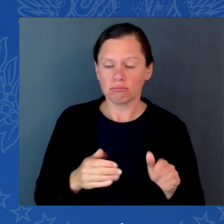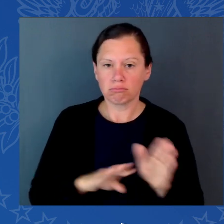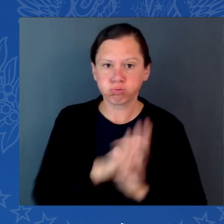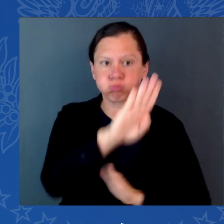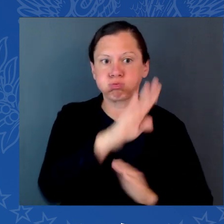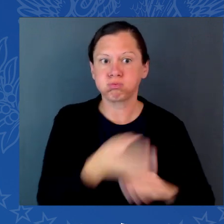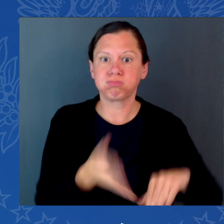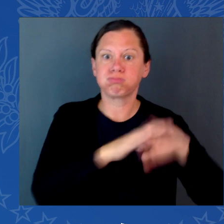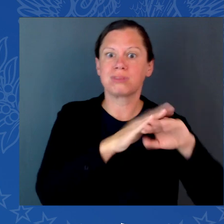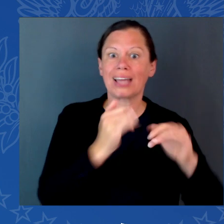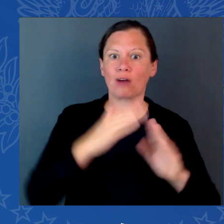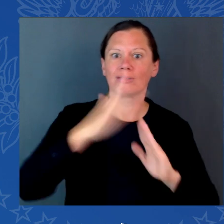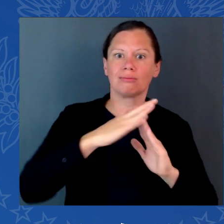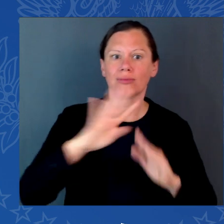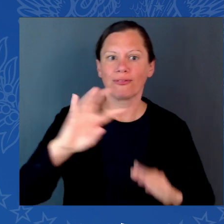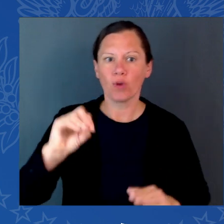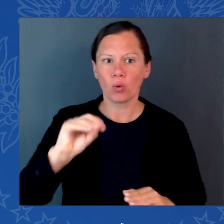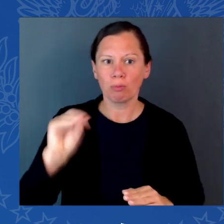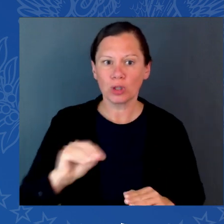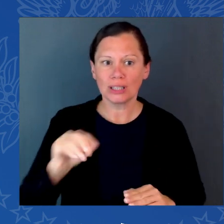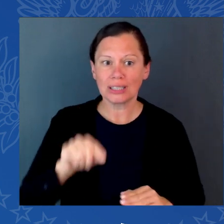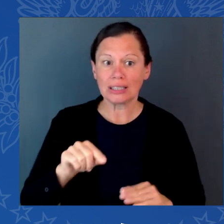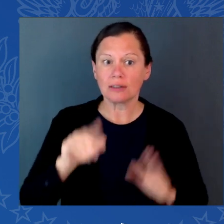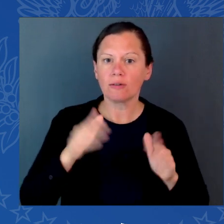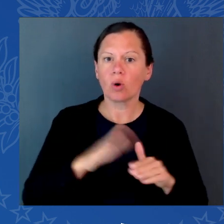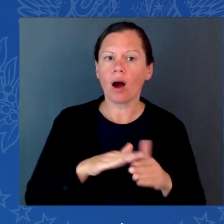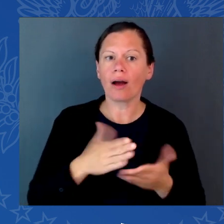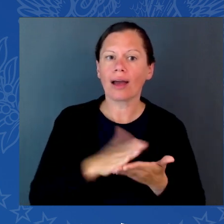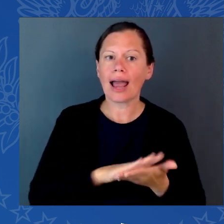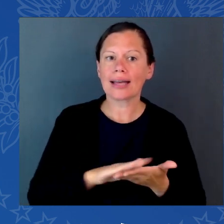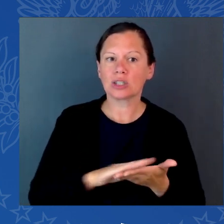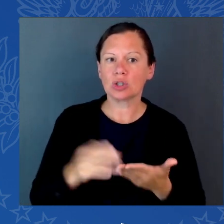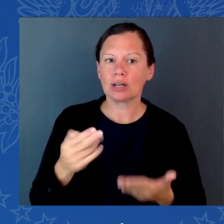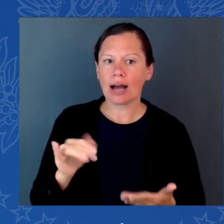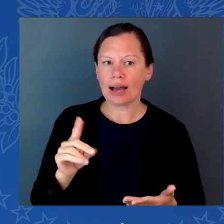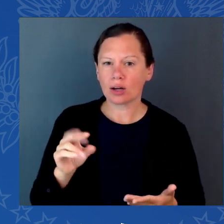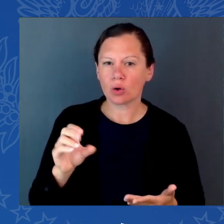to foster clean energy trade between Asia, the Middle East, and Europe.